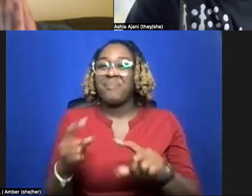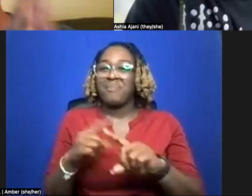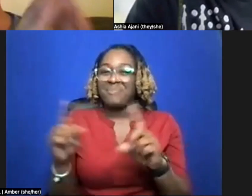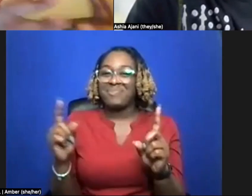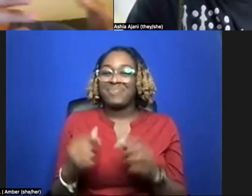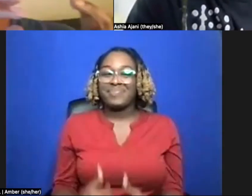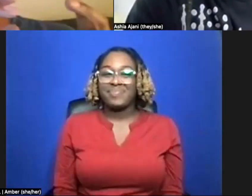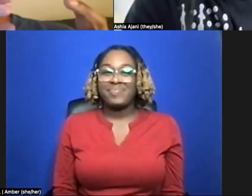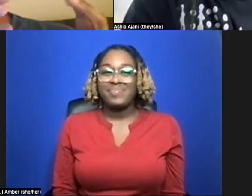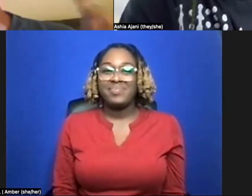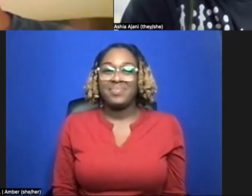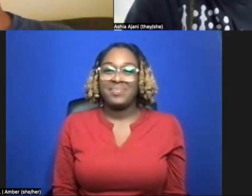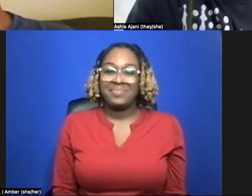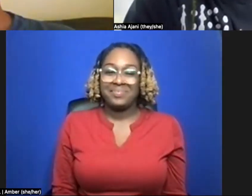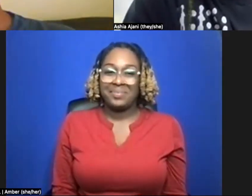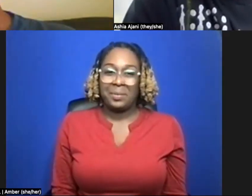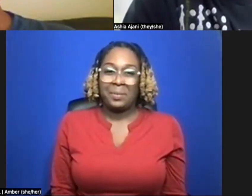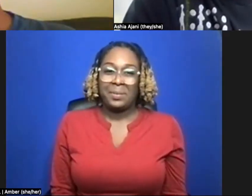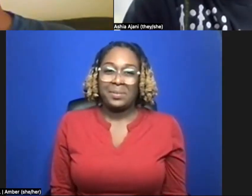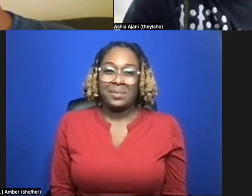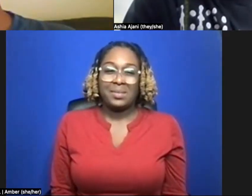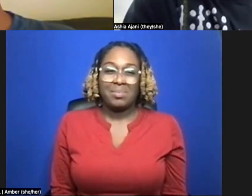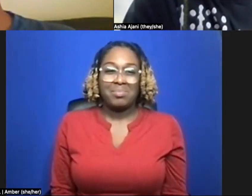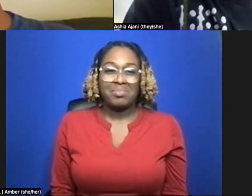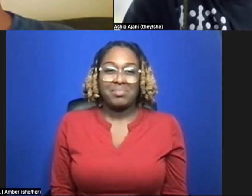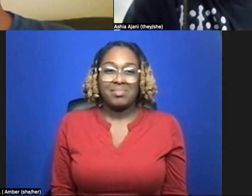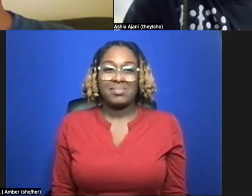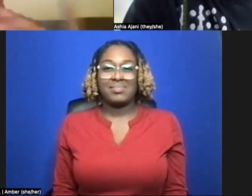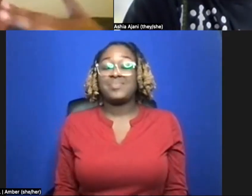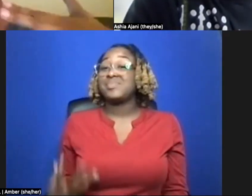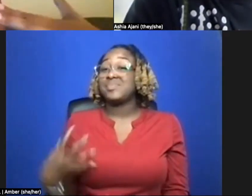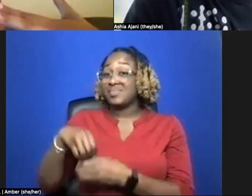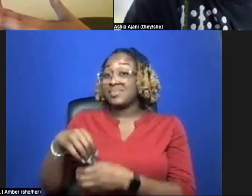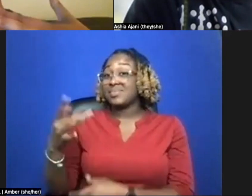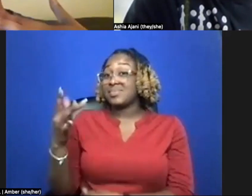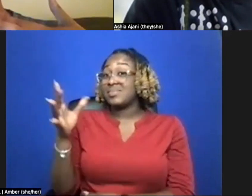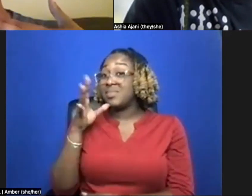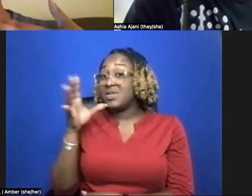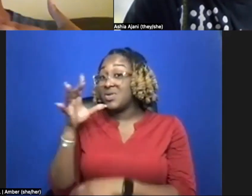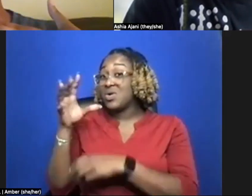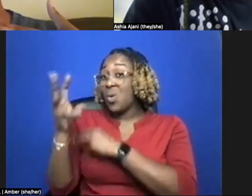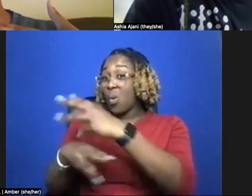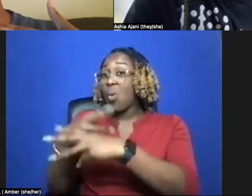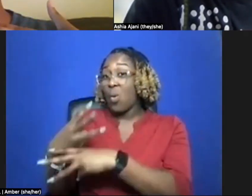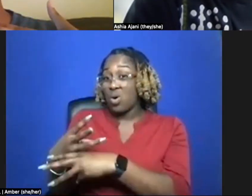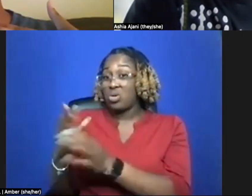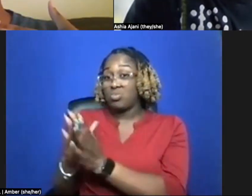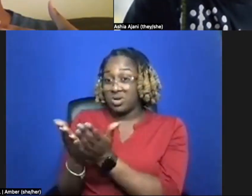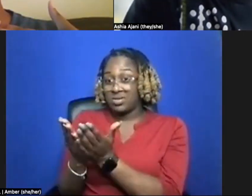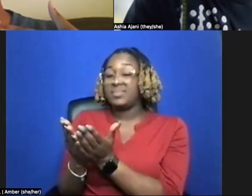yeah, so in “Motherworld,” I feel like